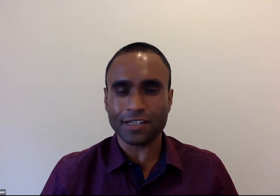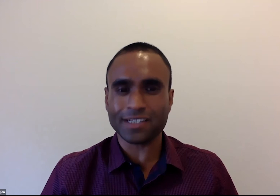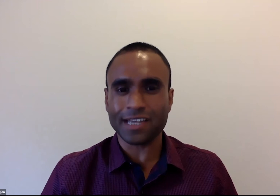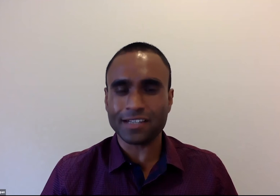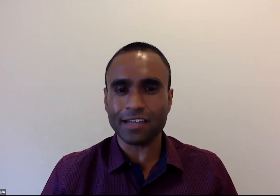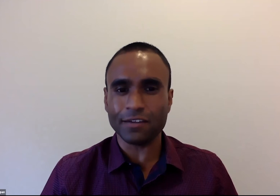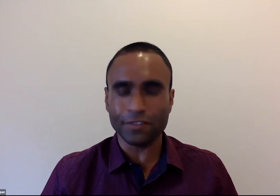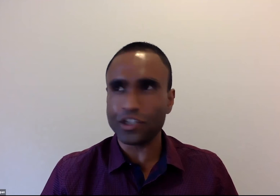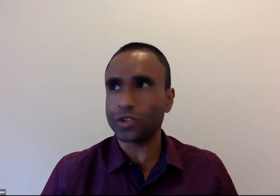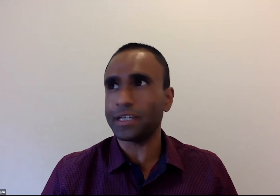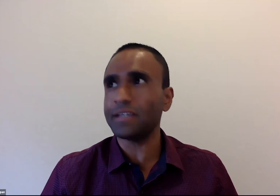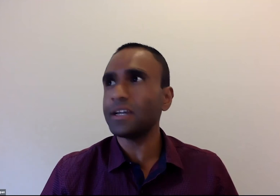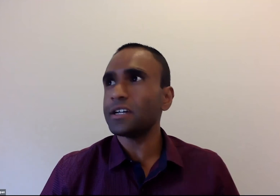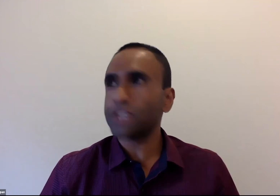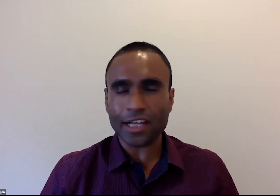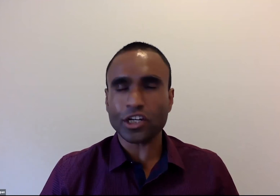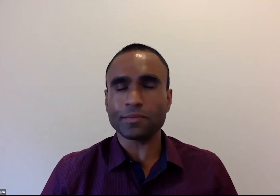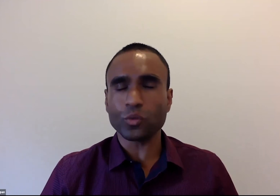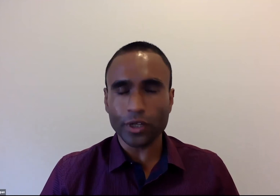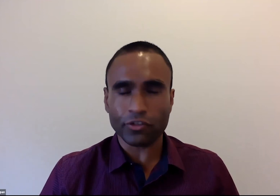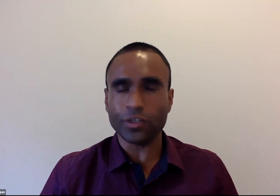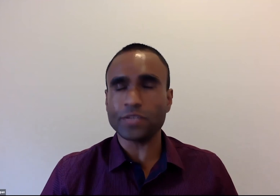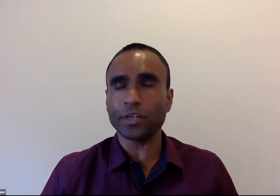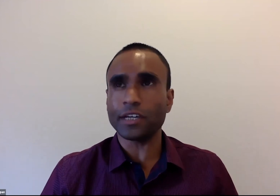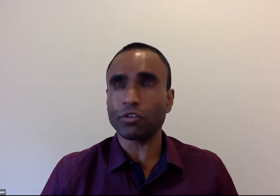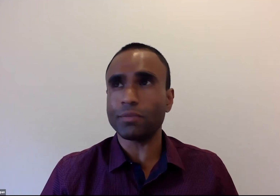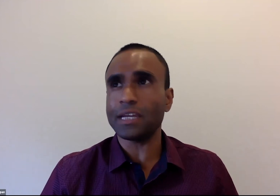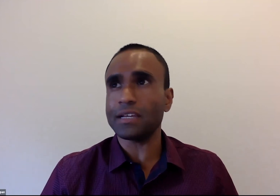to get together virtually, to catch up, to work through these working group meetings,